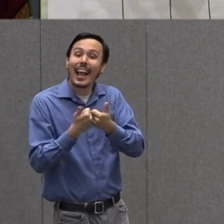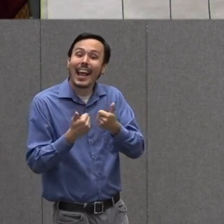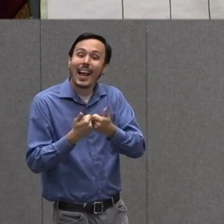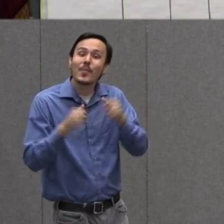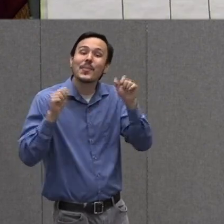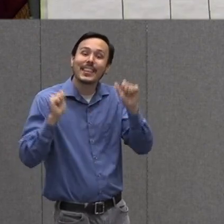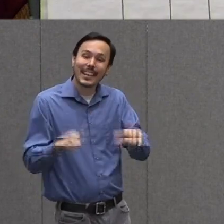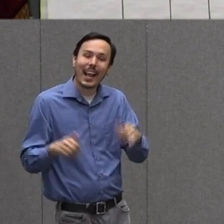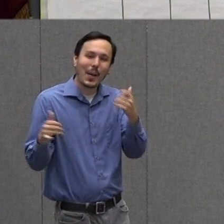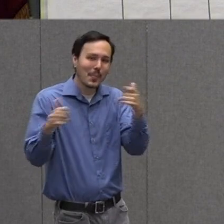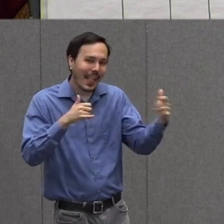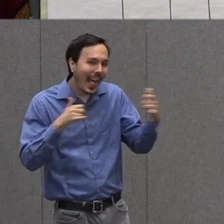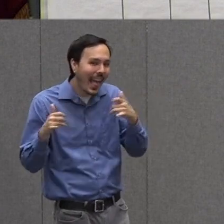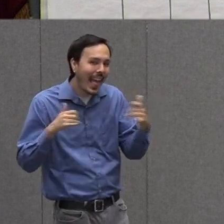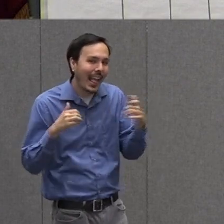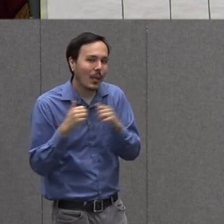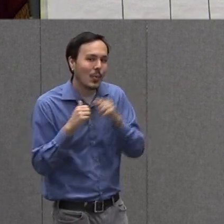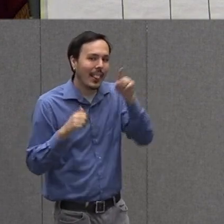just with the sentence patterning chart.